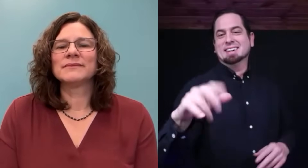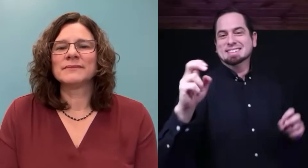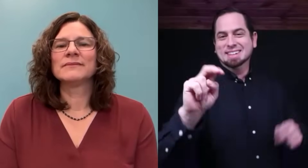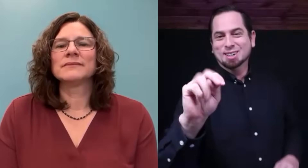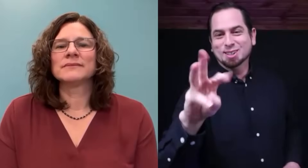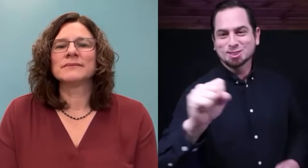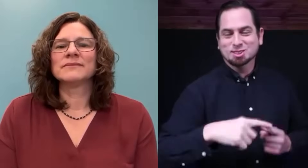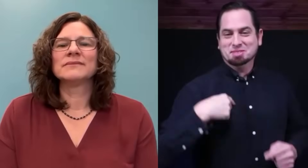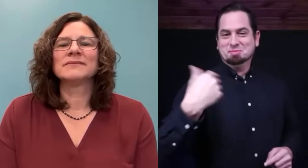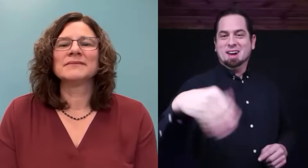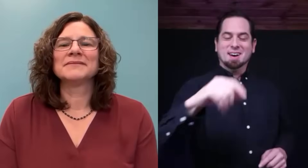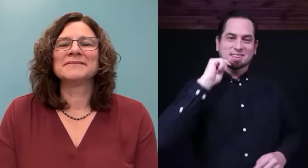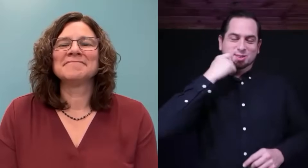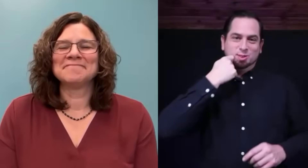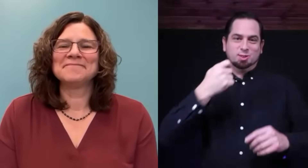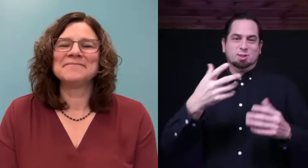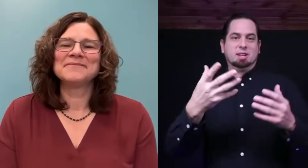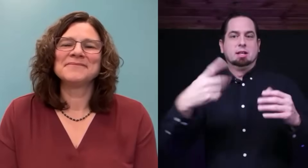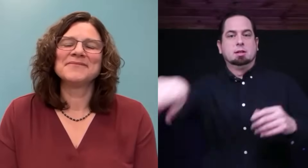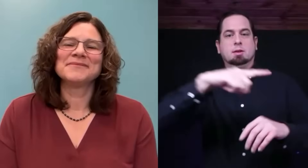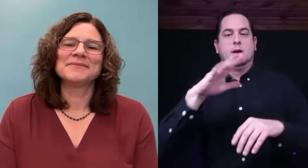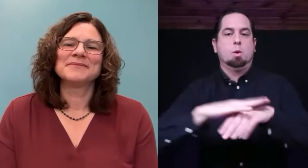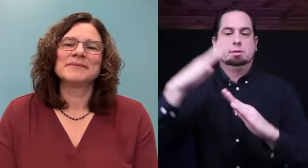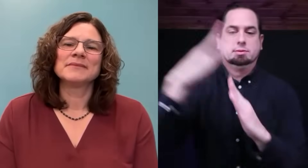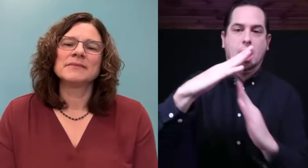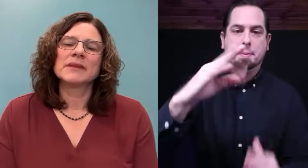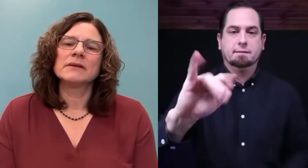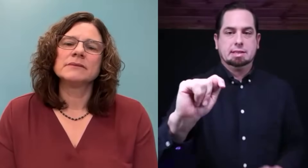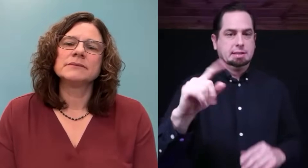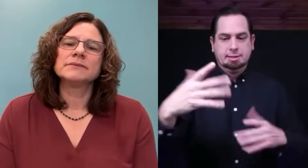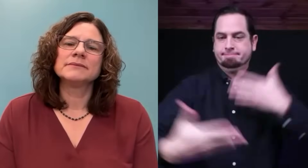That’s news to me. Wow, cool. You all are on top of it.